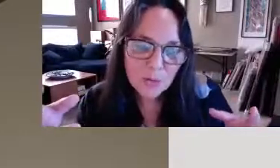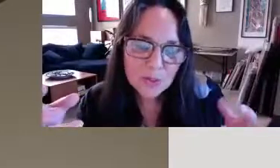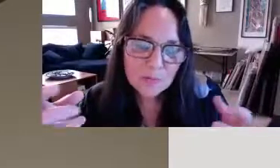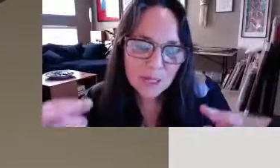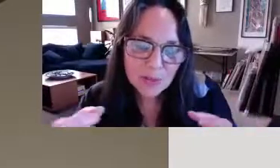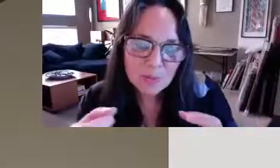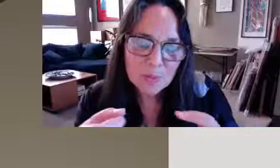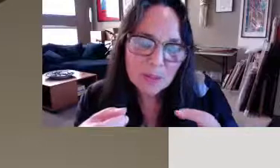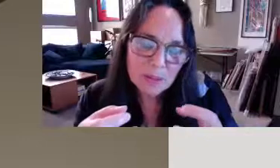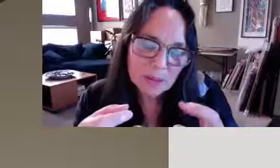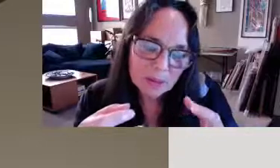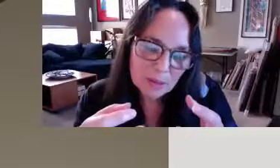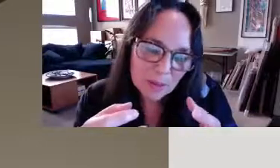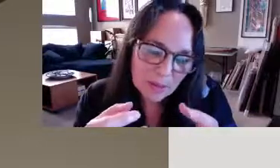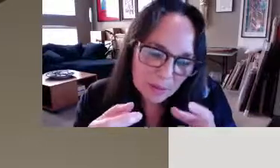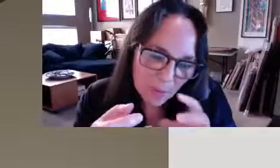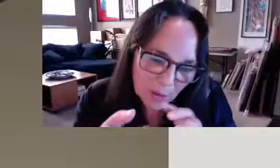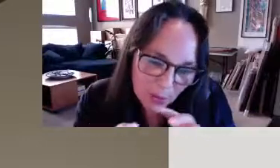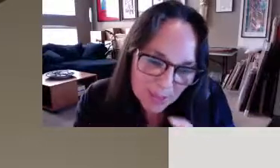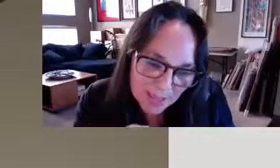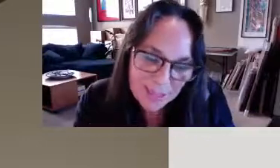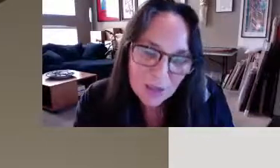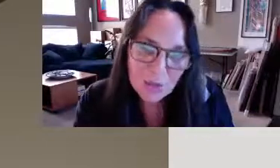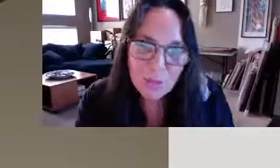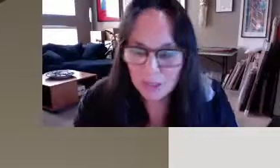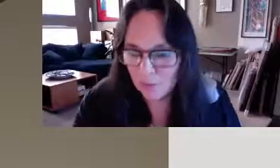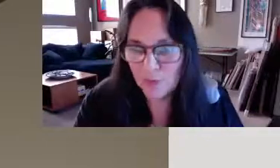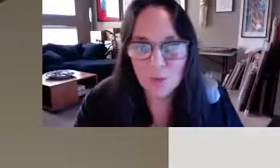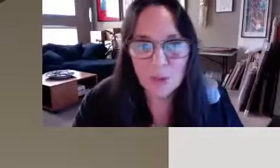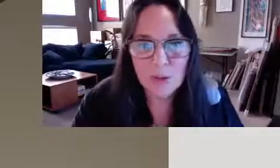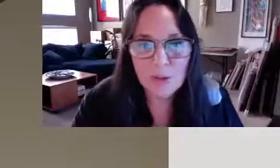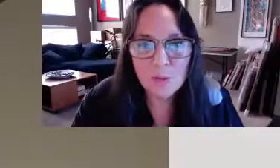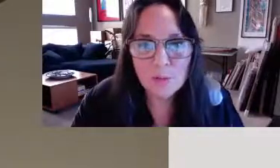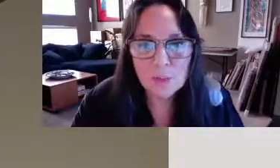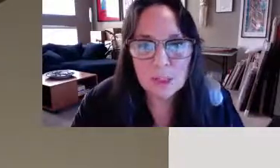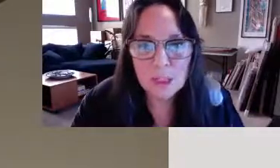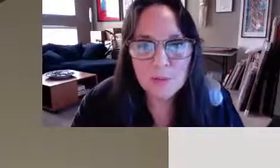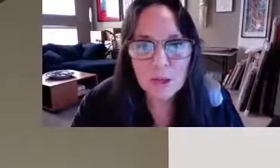the embellishments and the and what goes into making footwear -oops i'm gonna get out of that